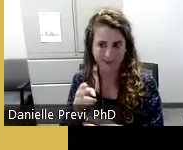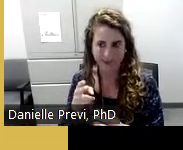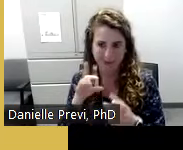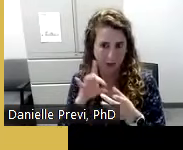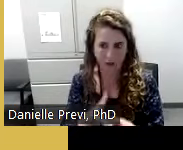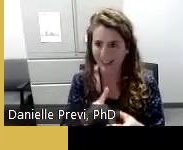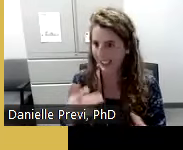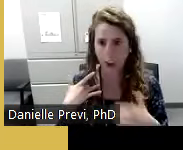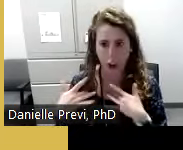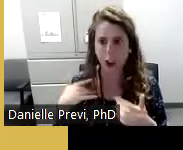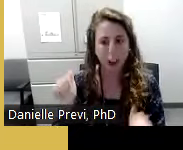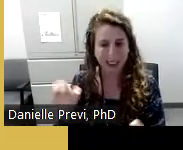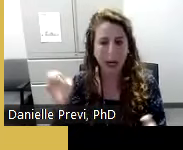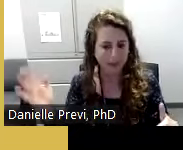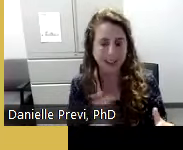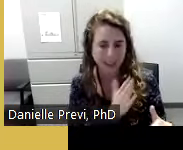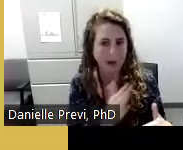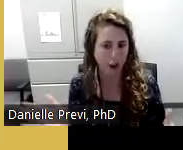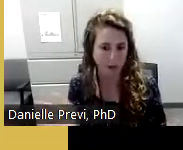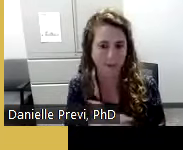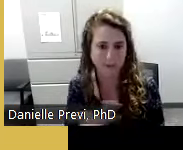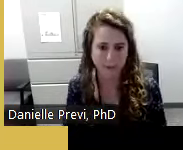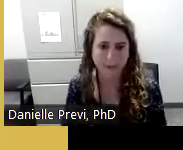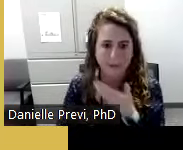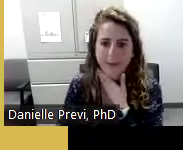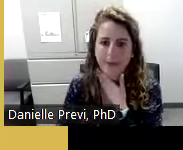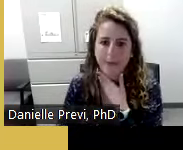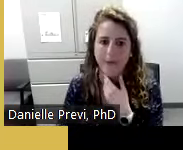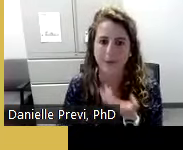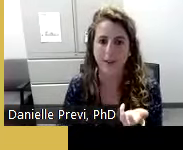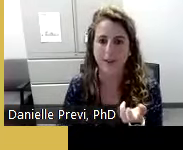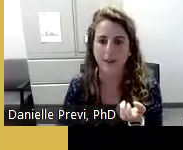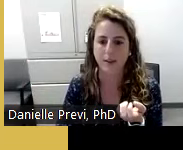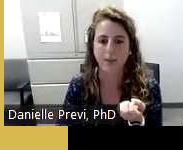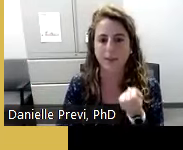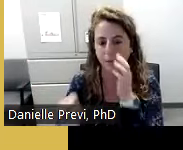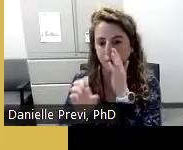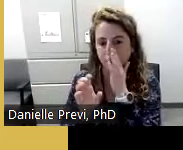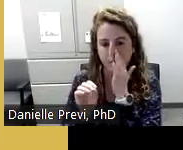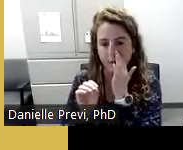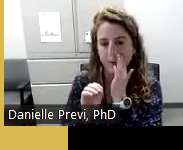hard of hearing individuals and deaf and hard of hearing-related concerns fall within a spectrum.